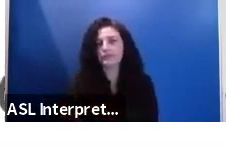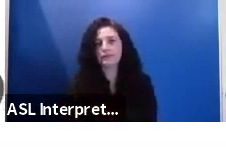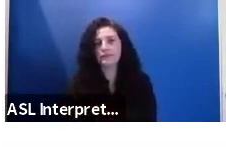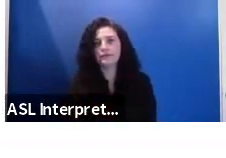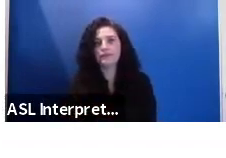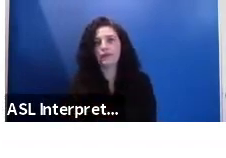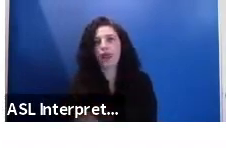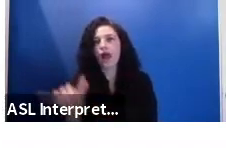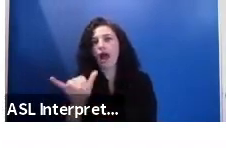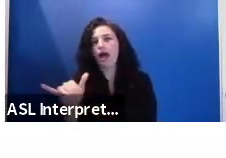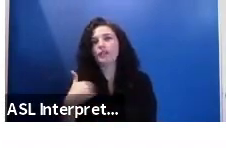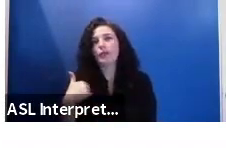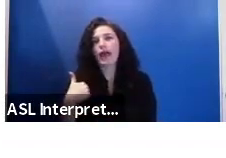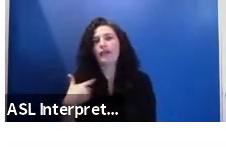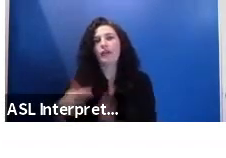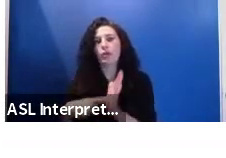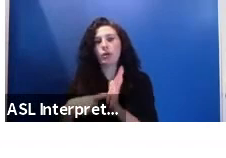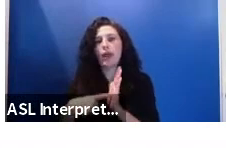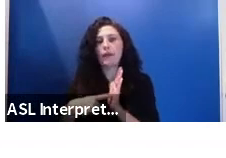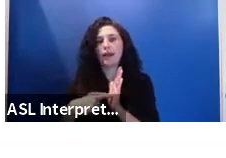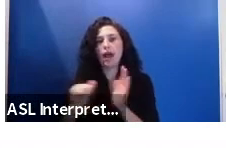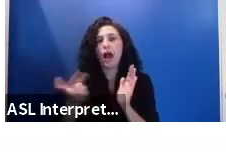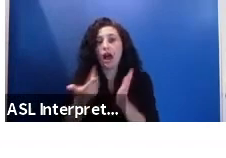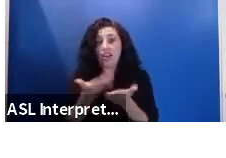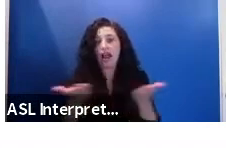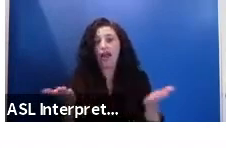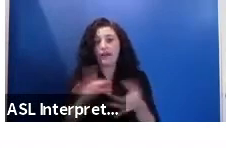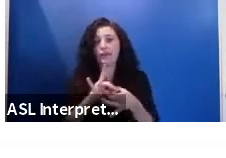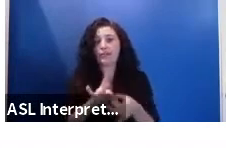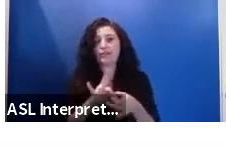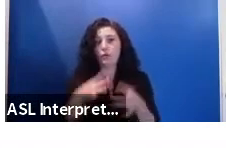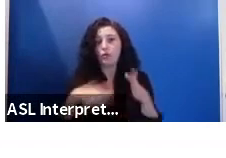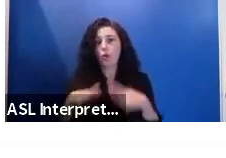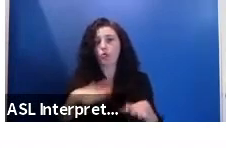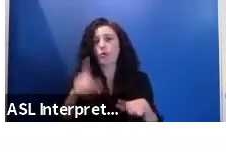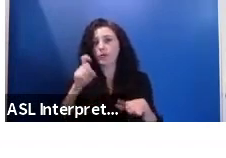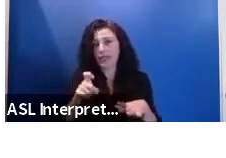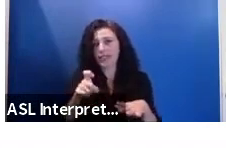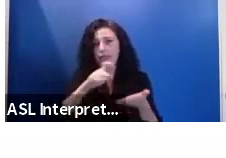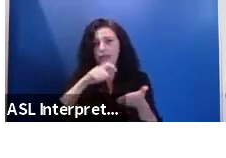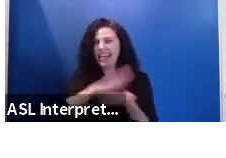We also have a requirement that the items of wardrobe have to be disinfected between each use.